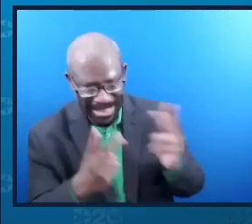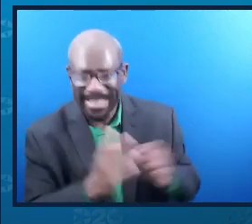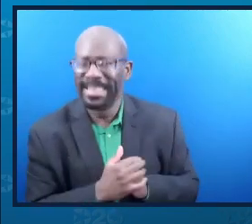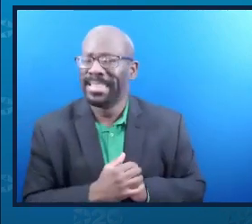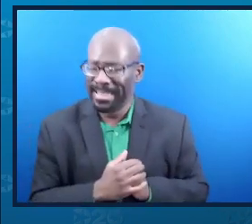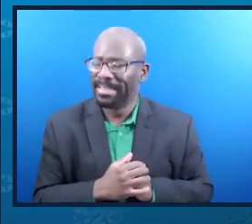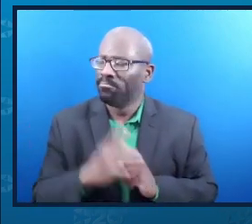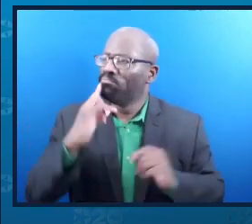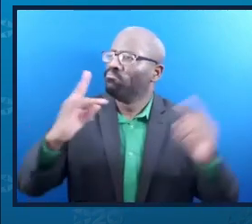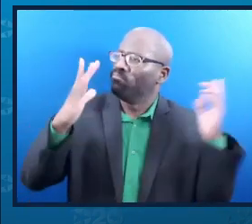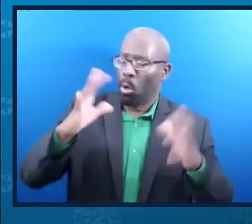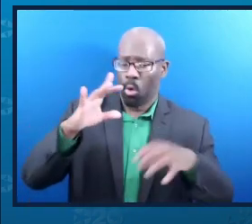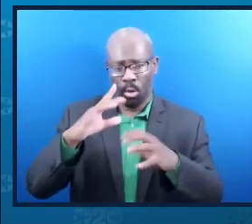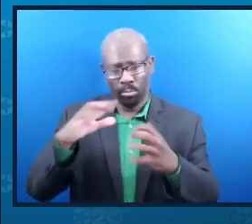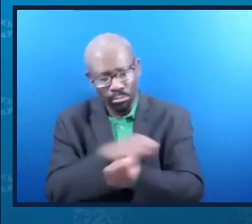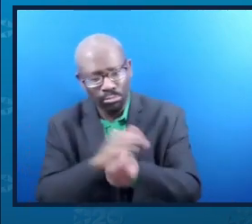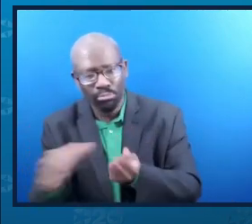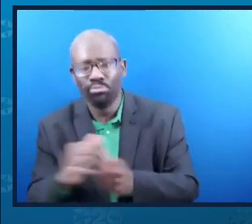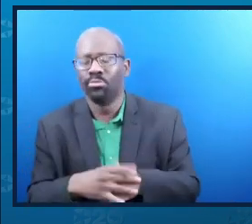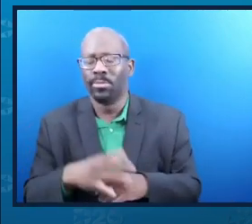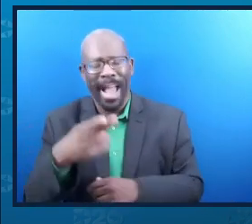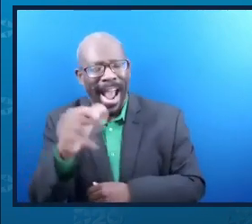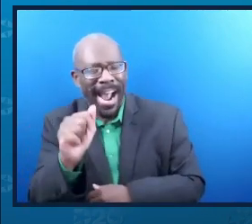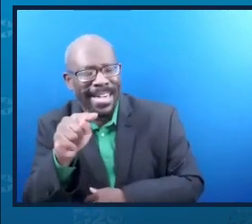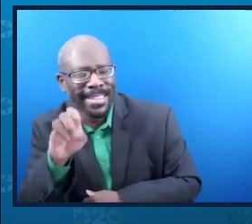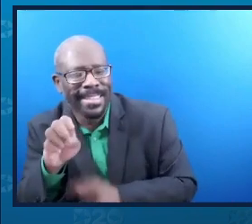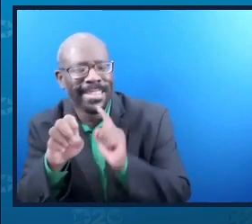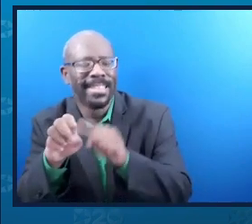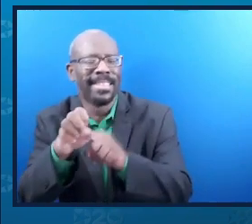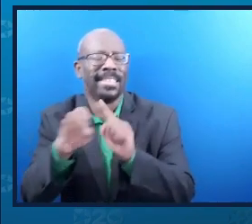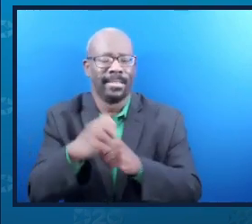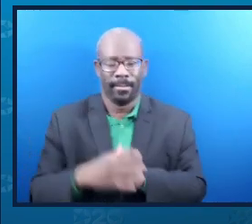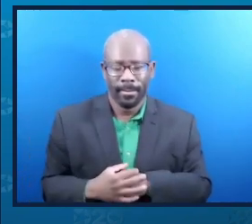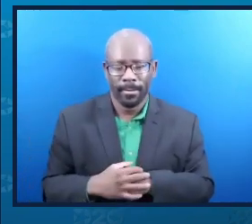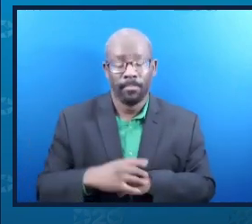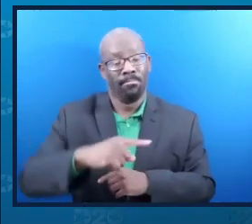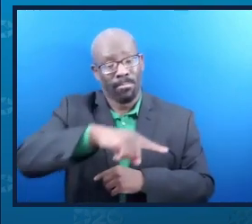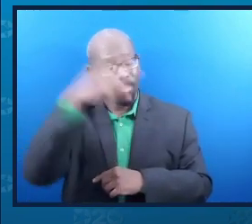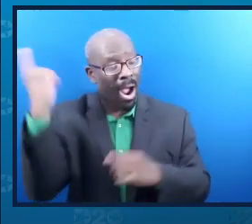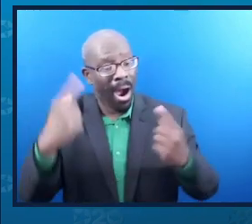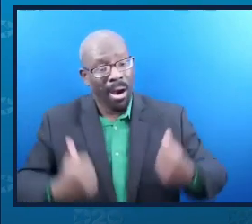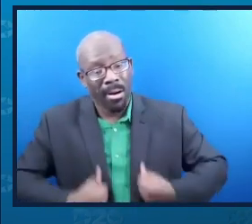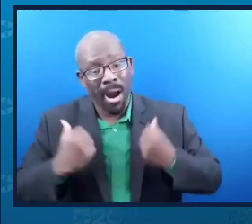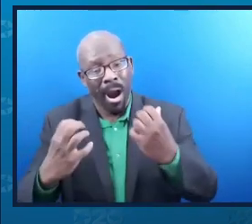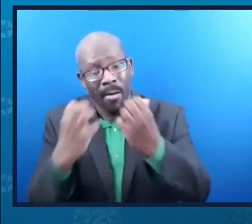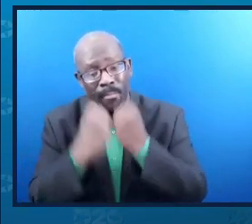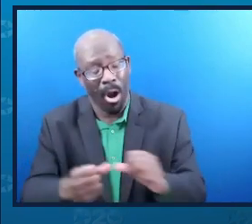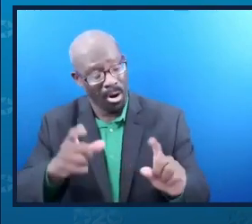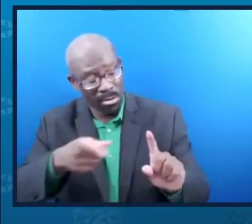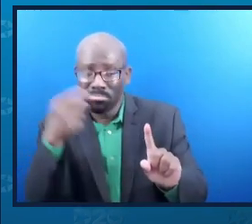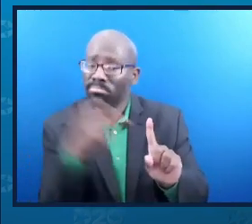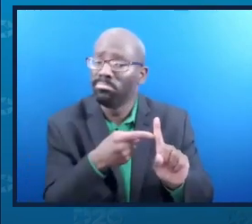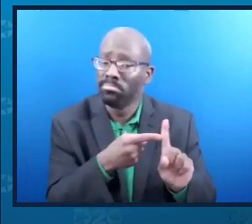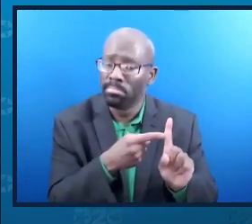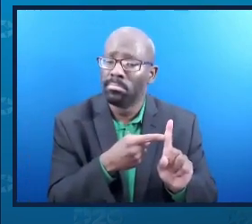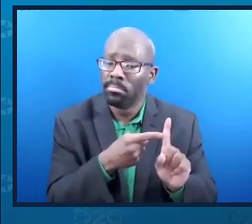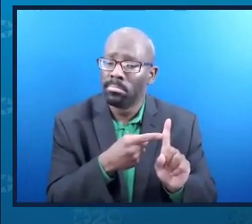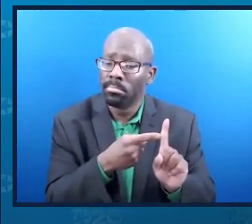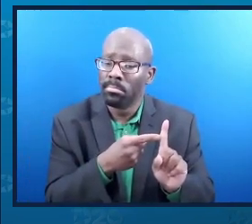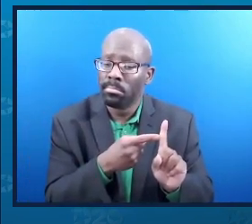HANDS OF THE STATE, THAT BLACK LIVES MATTER, NO MORE, BUT NO